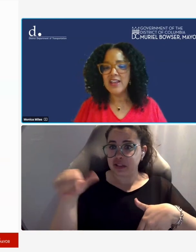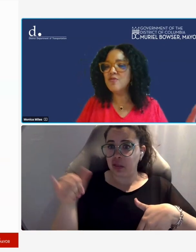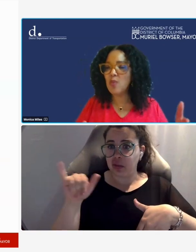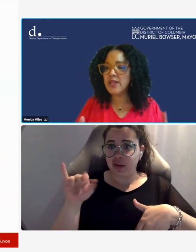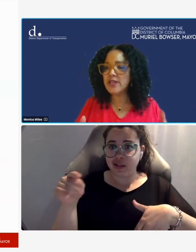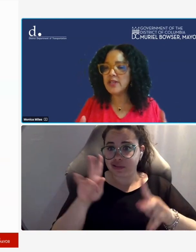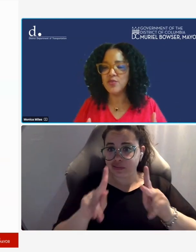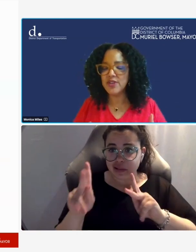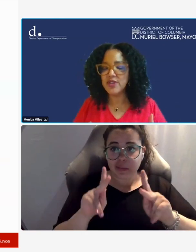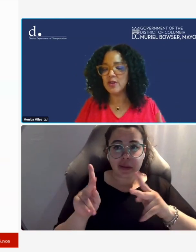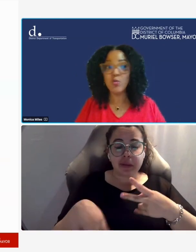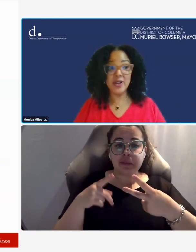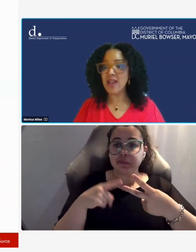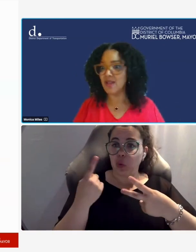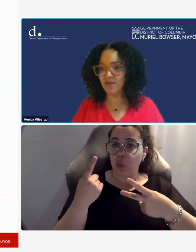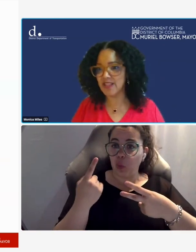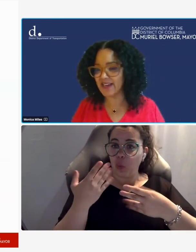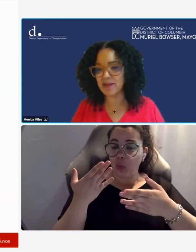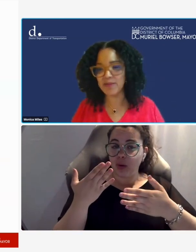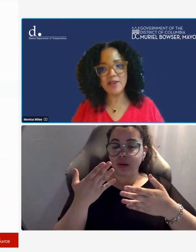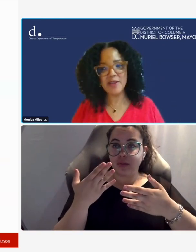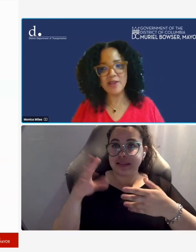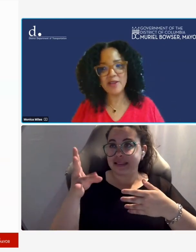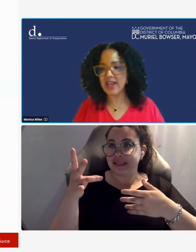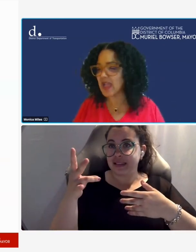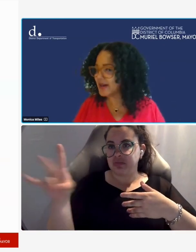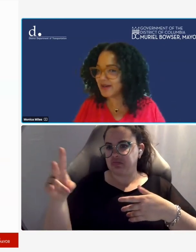one way to support reasonable who were not related i mean there were people that got hired